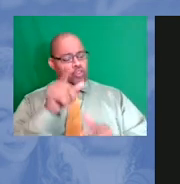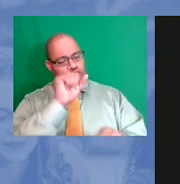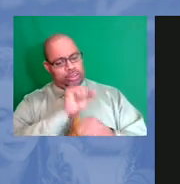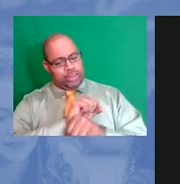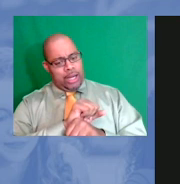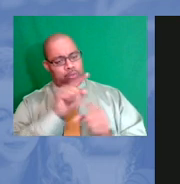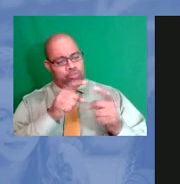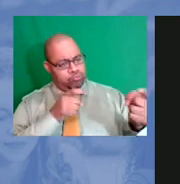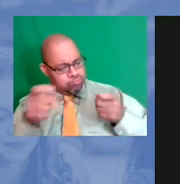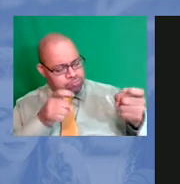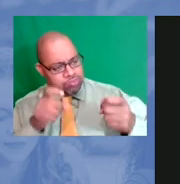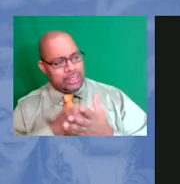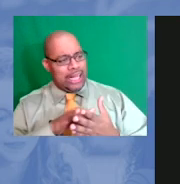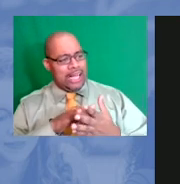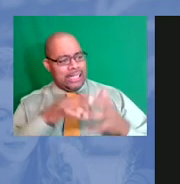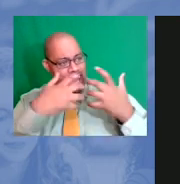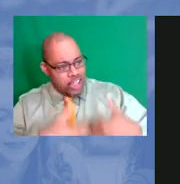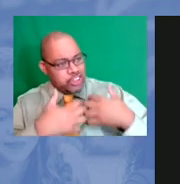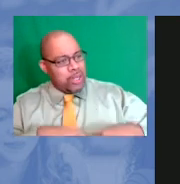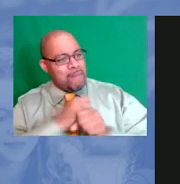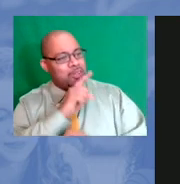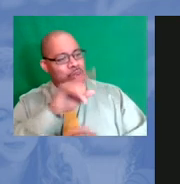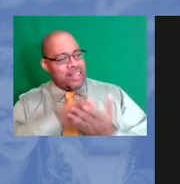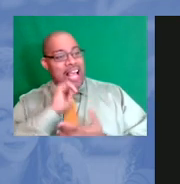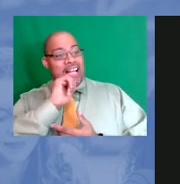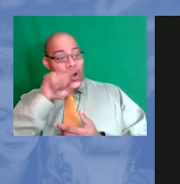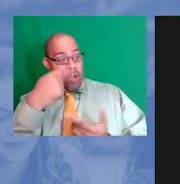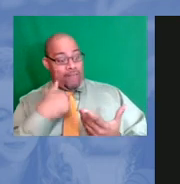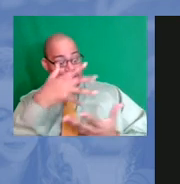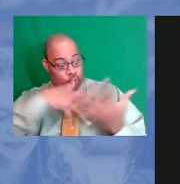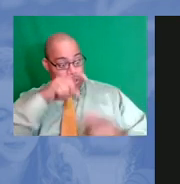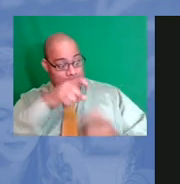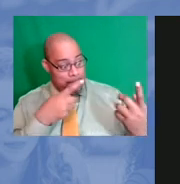MAKE SURE NOT ONLY ARE THE SOCIAL NEEDS BEING MET BUT KIDS THEY ARE BEING CHALLENGED.